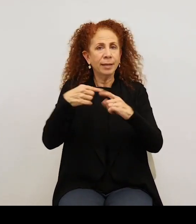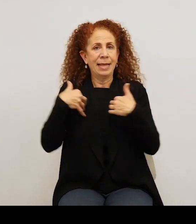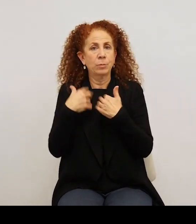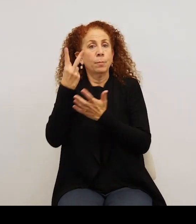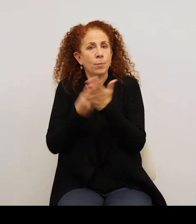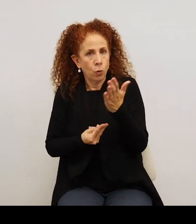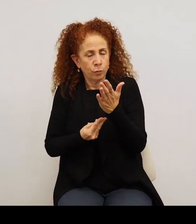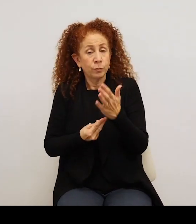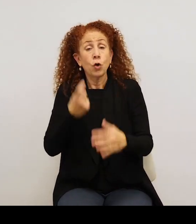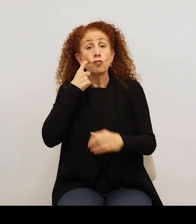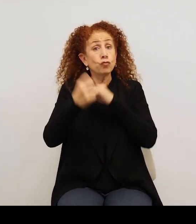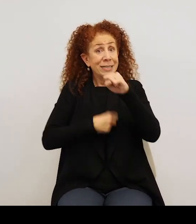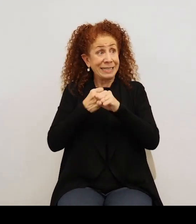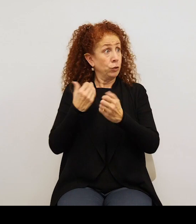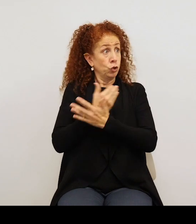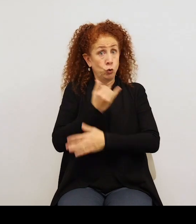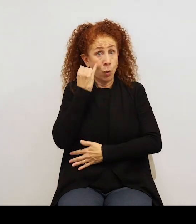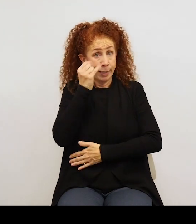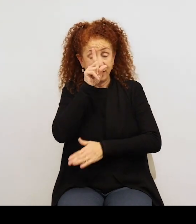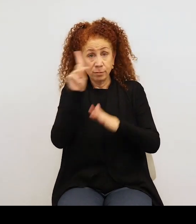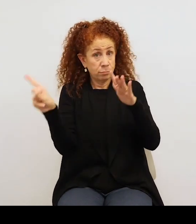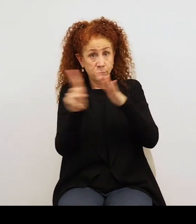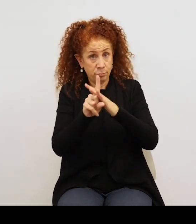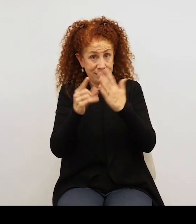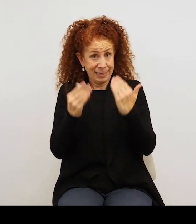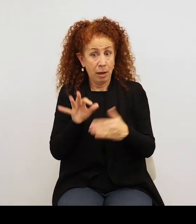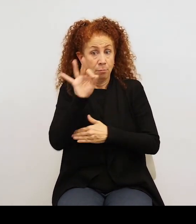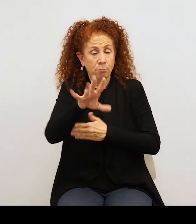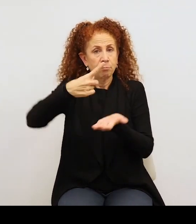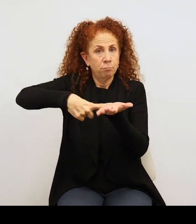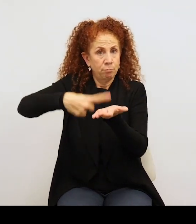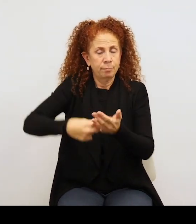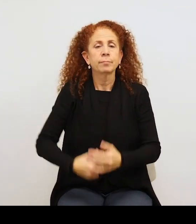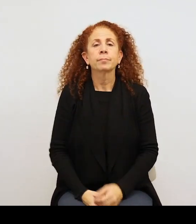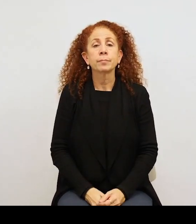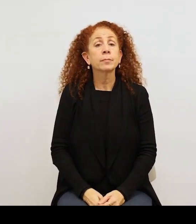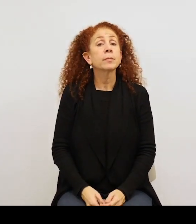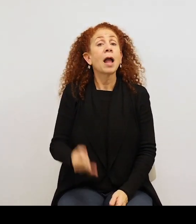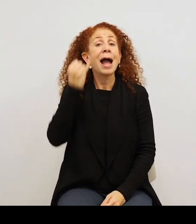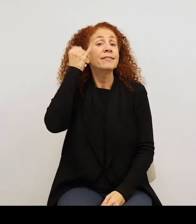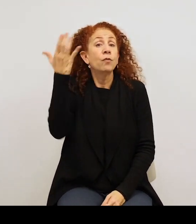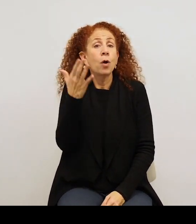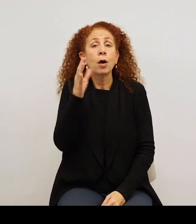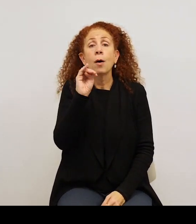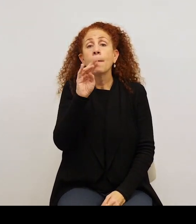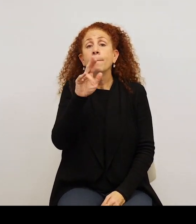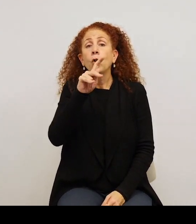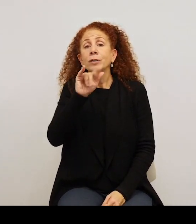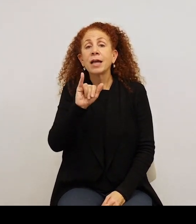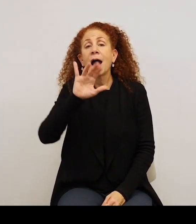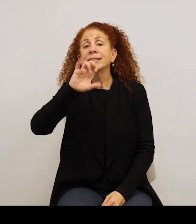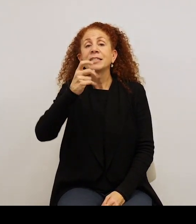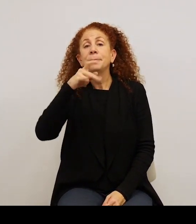In recent years, a new idea has entered the discourse-- the idea of a multi-species society,